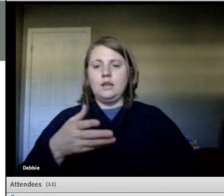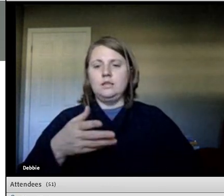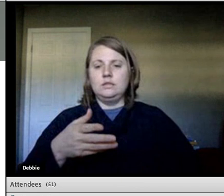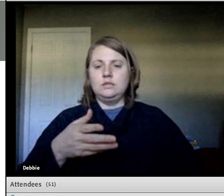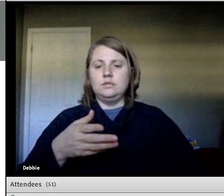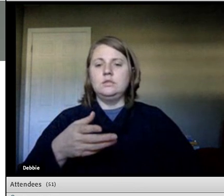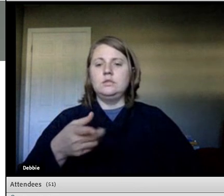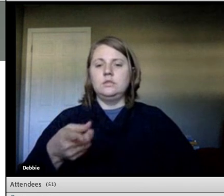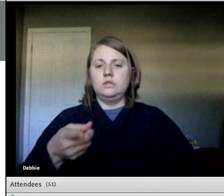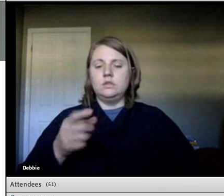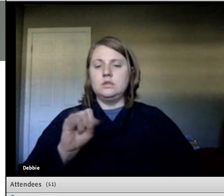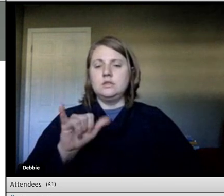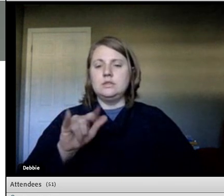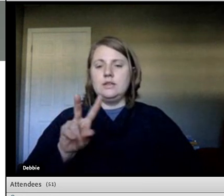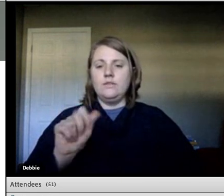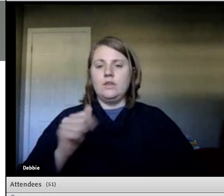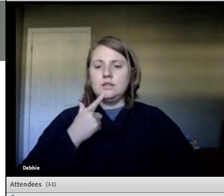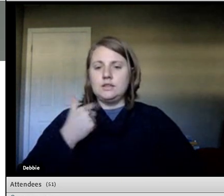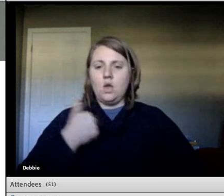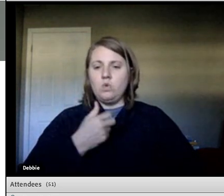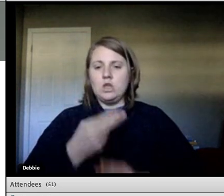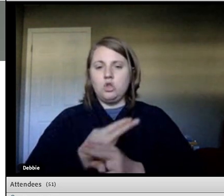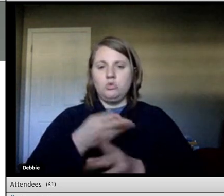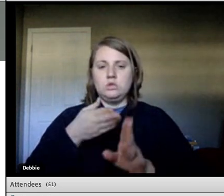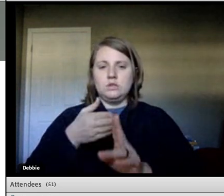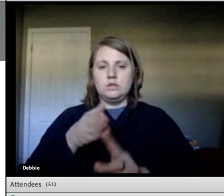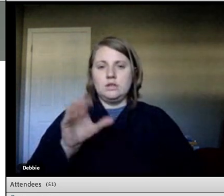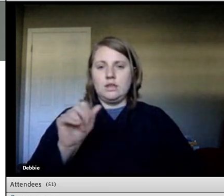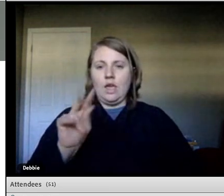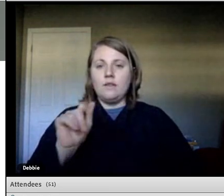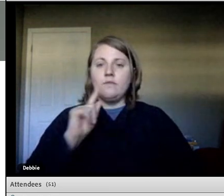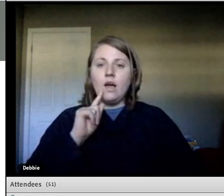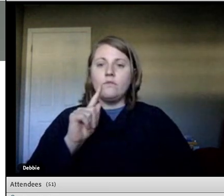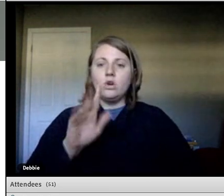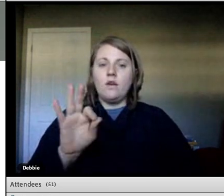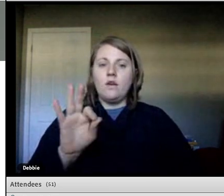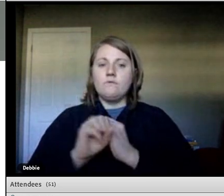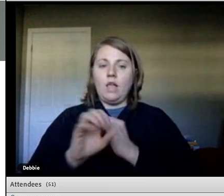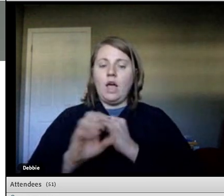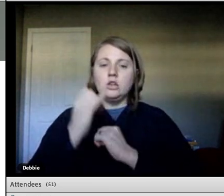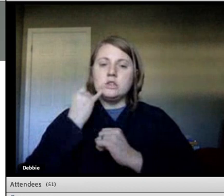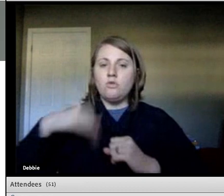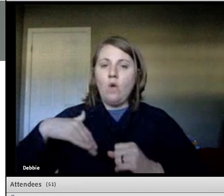If you have not, Canva for Non-Profits, you submit through your library or your friends group,